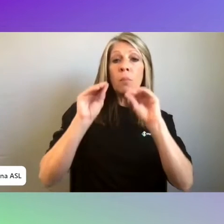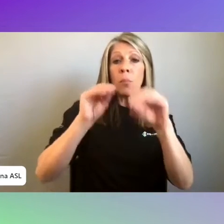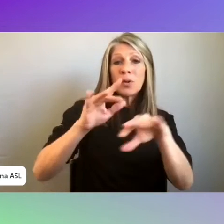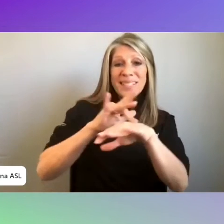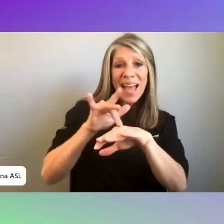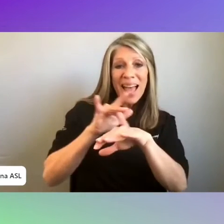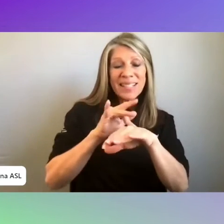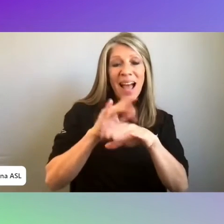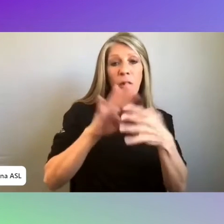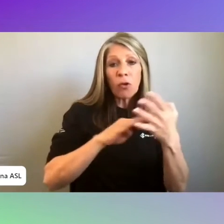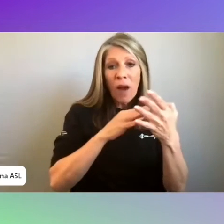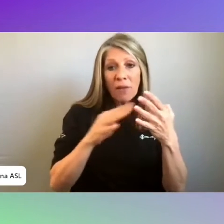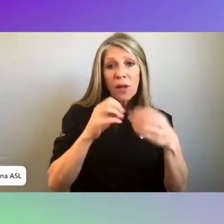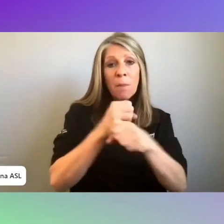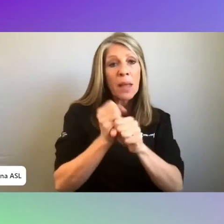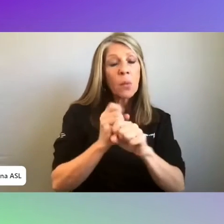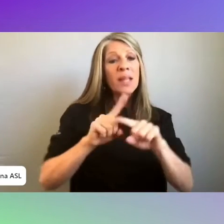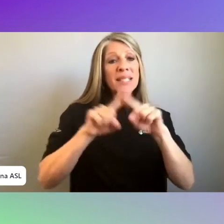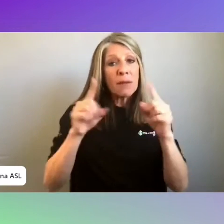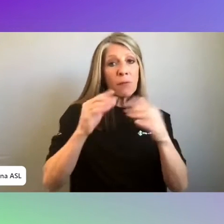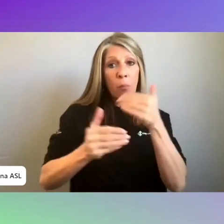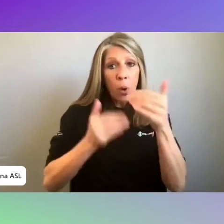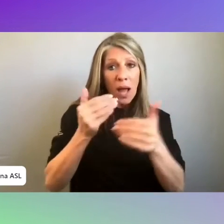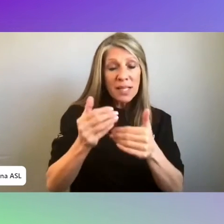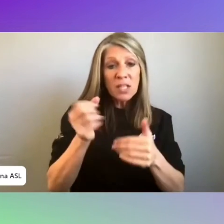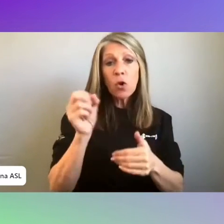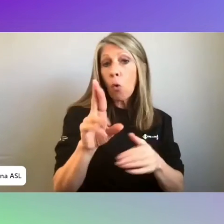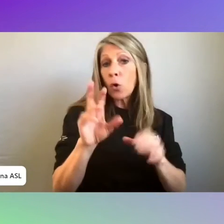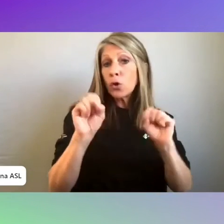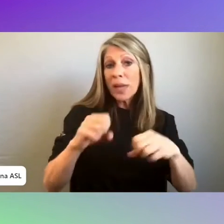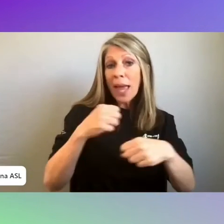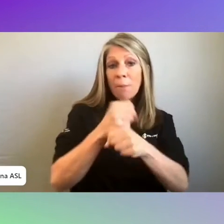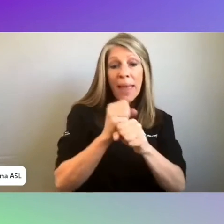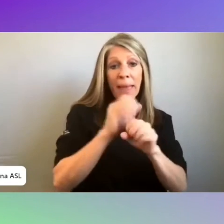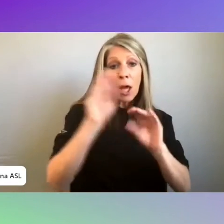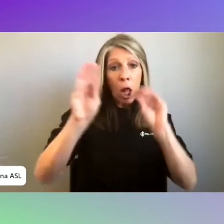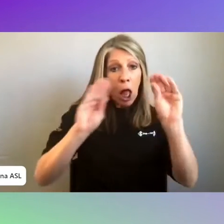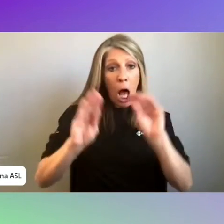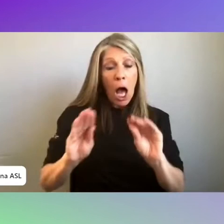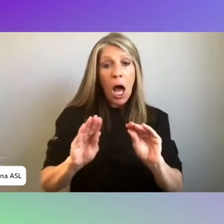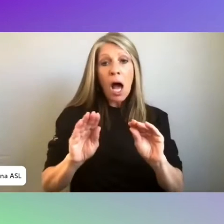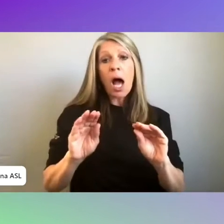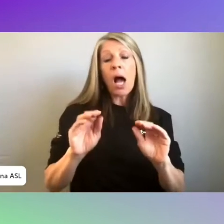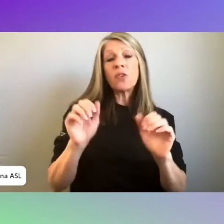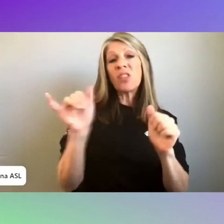an 11 1/2 by 11 piece of paper, and on top of it you can either put an existing textile